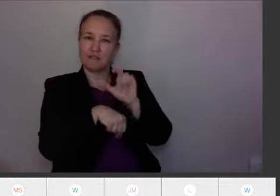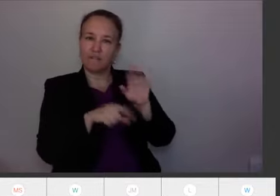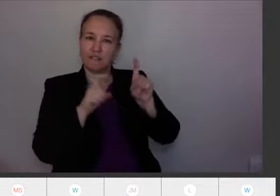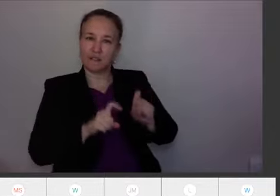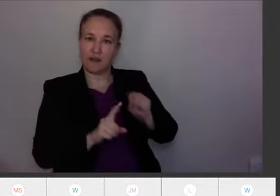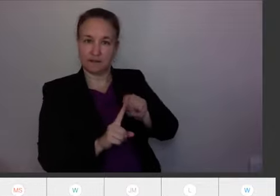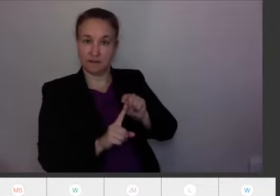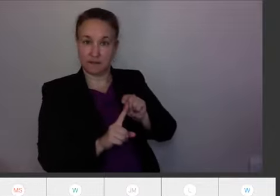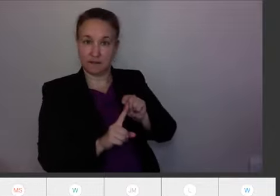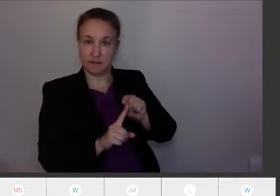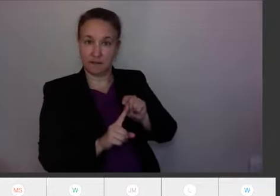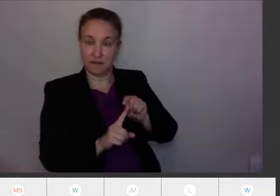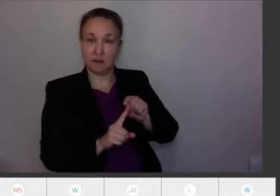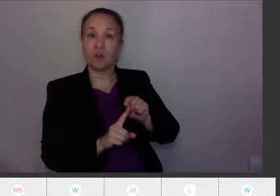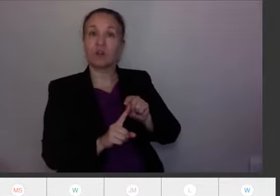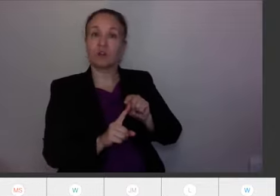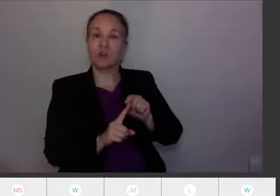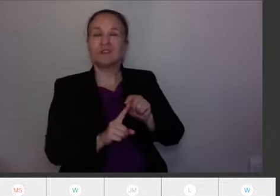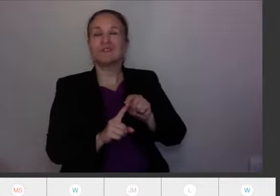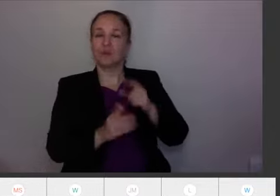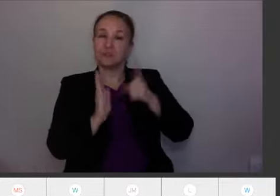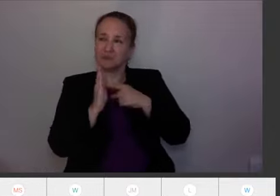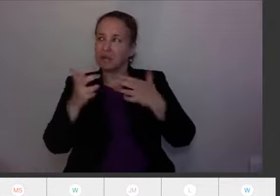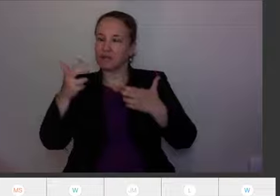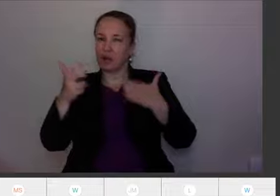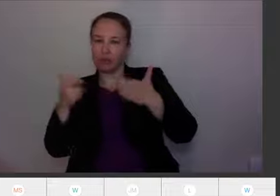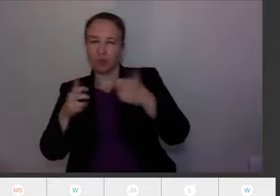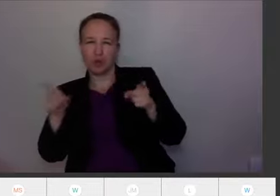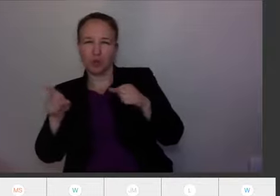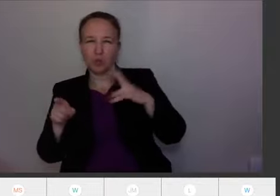can see some discrepancies there i think some of the data that the um